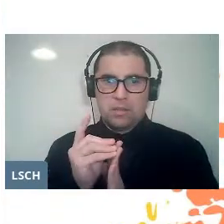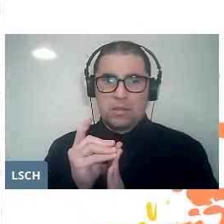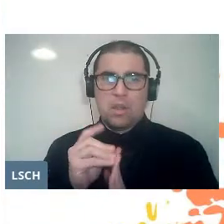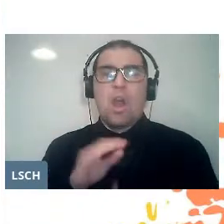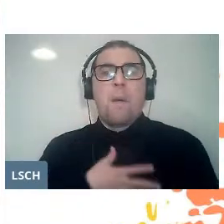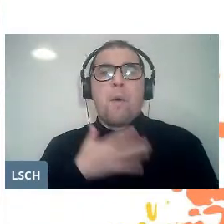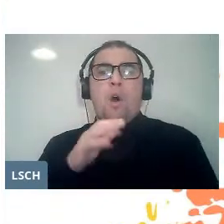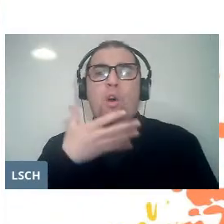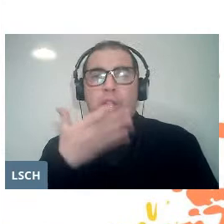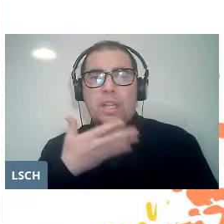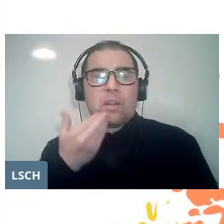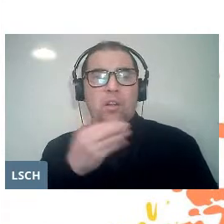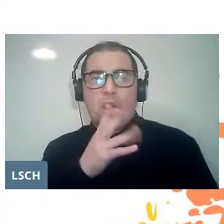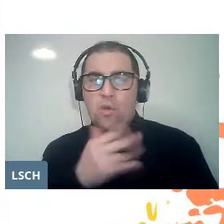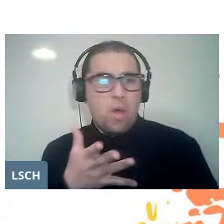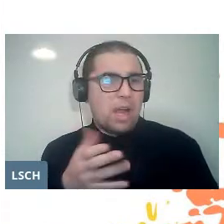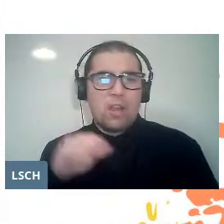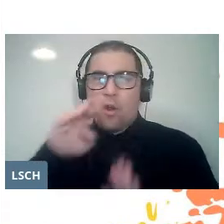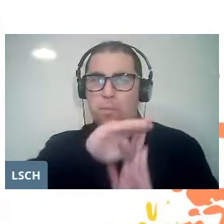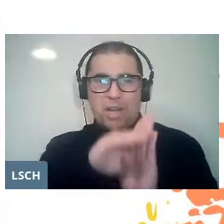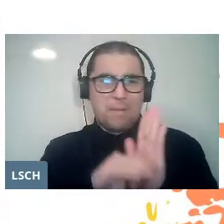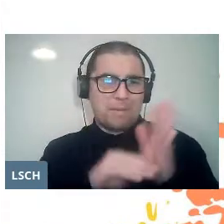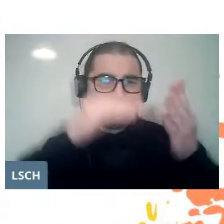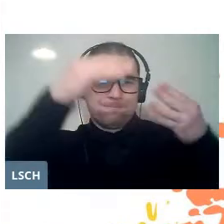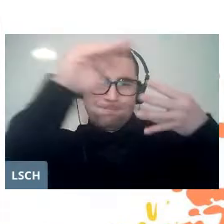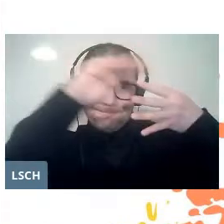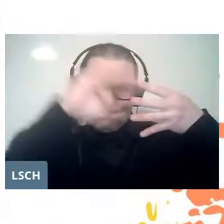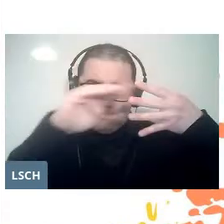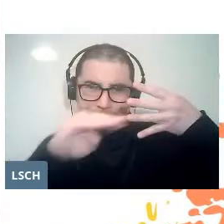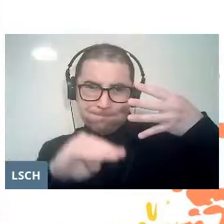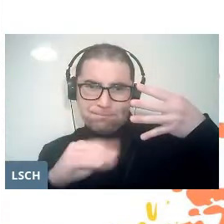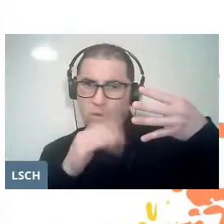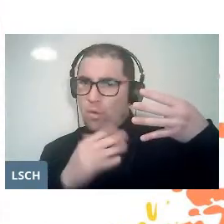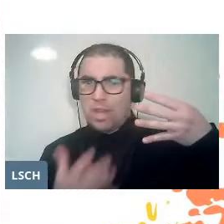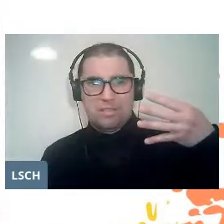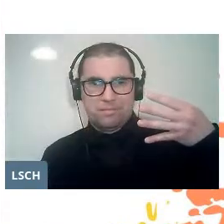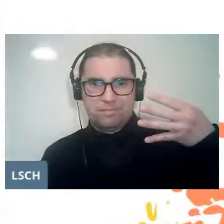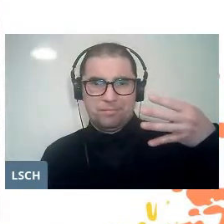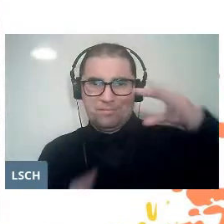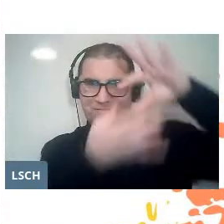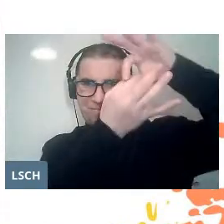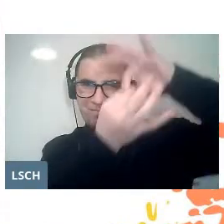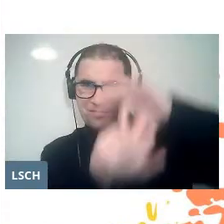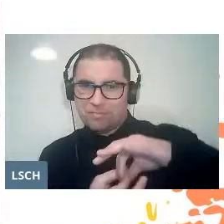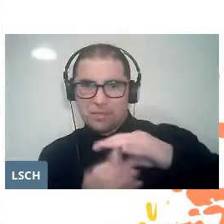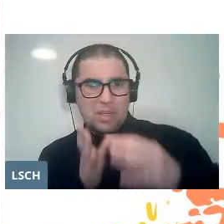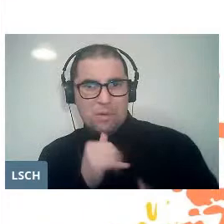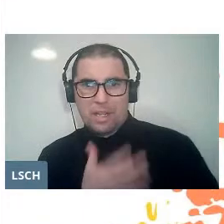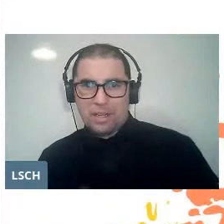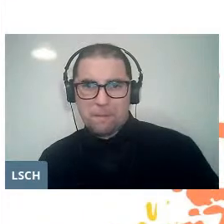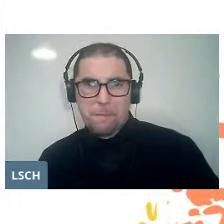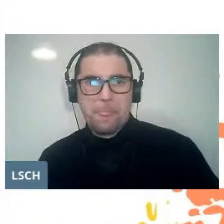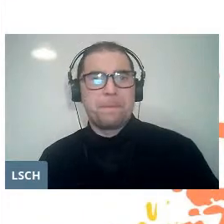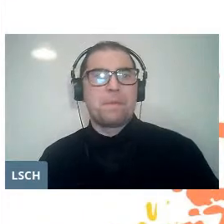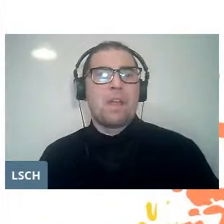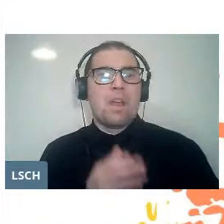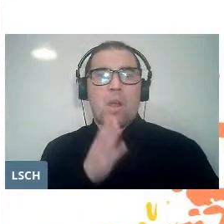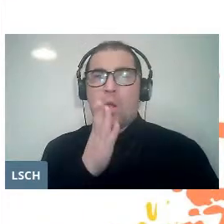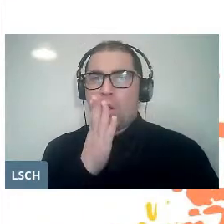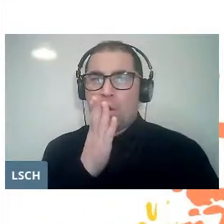they do not have a specific program. That is, it does not contain an extramusical reference.